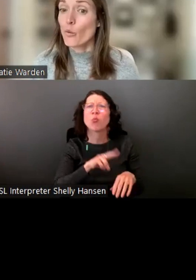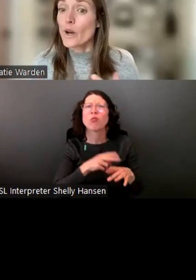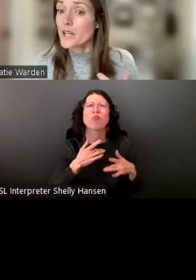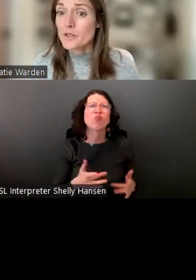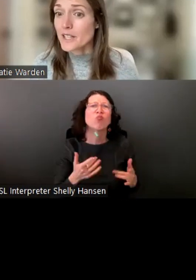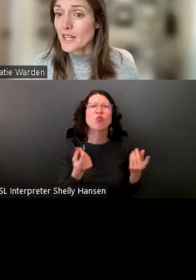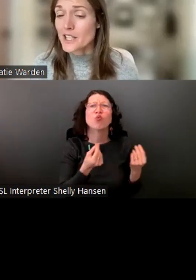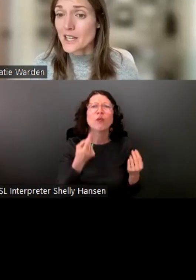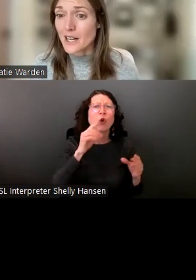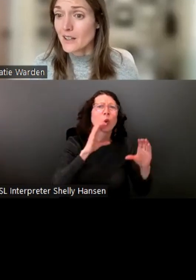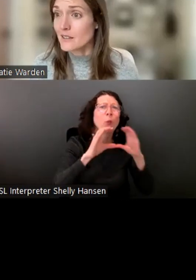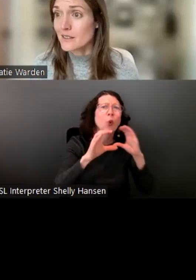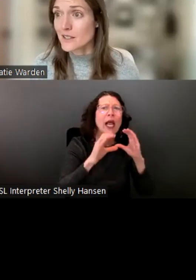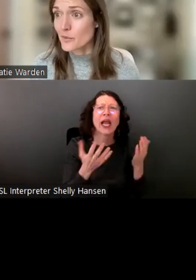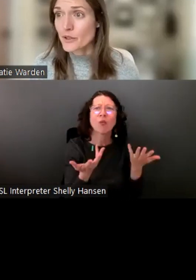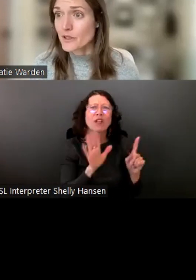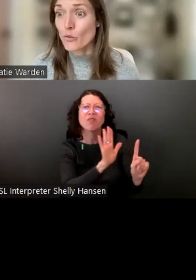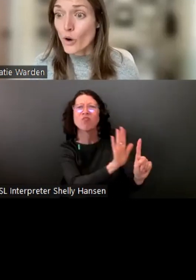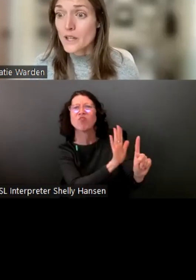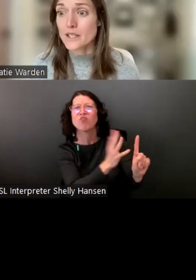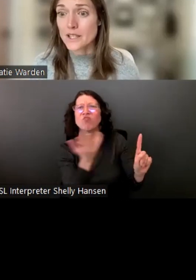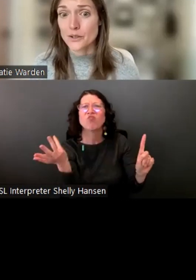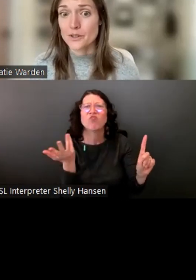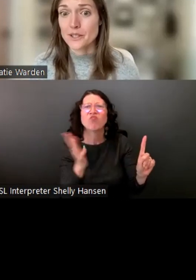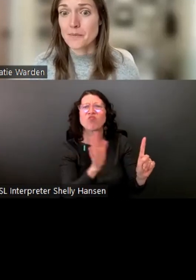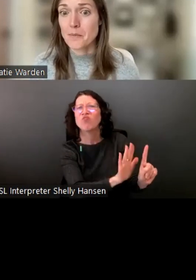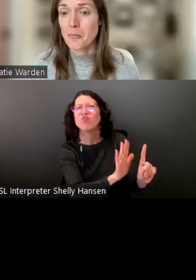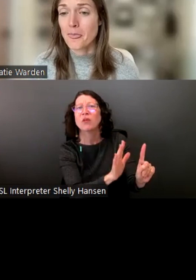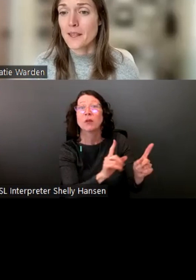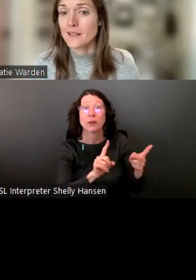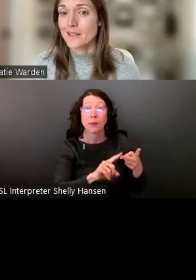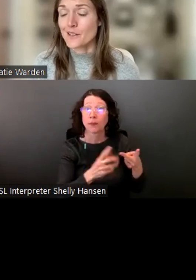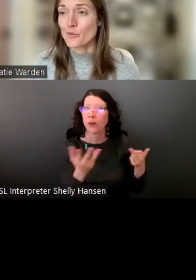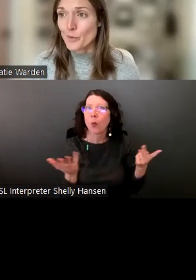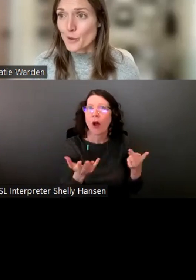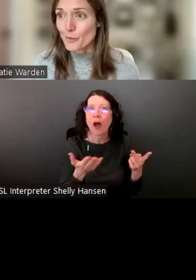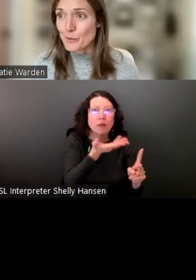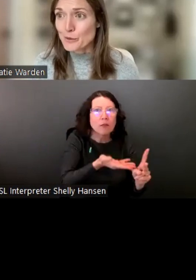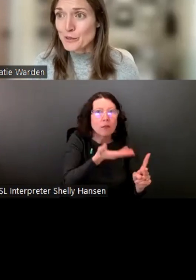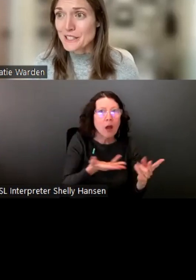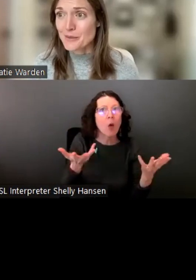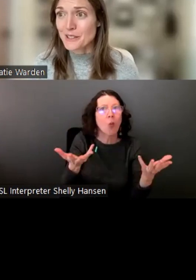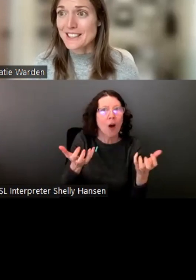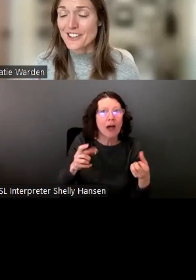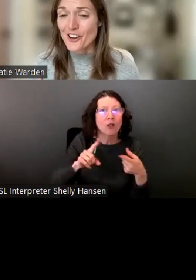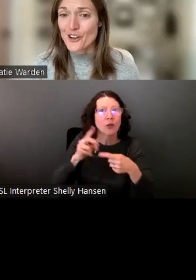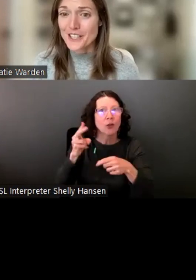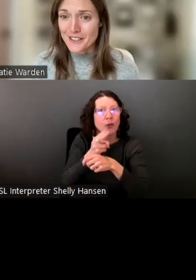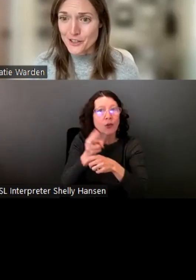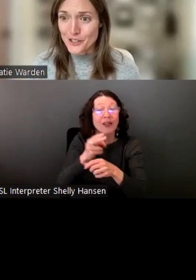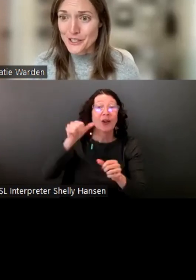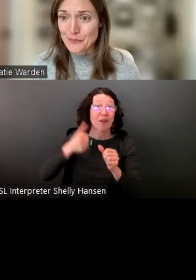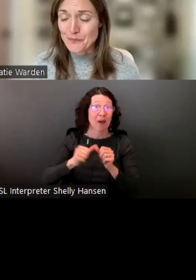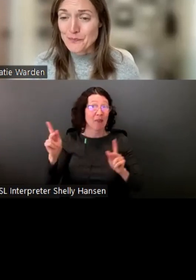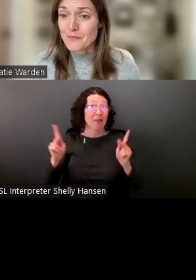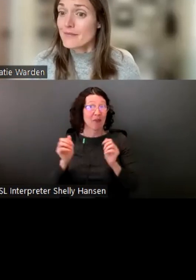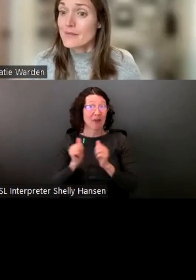What communication aid does the person want to use? Remember, people with disabilities are diverse.